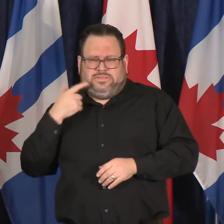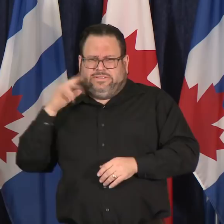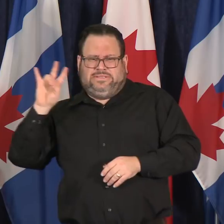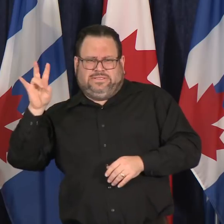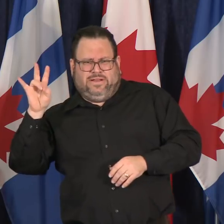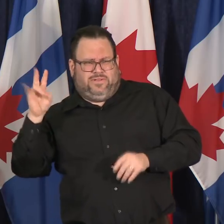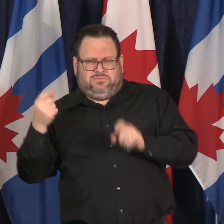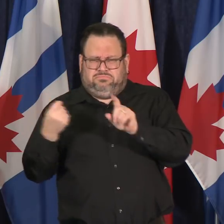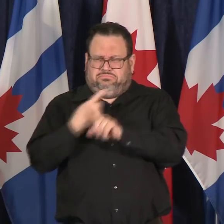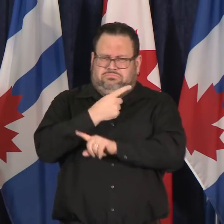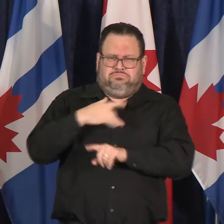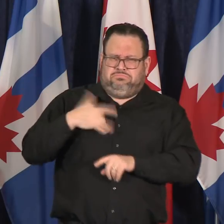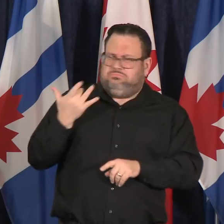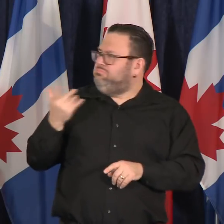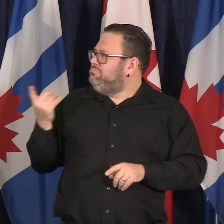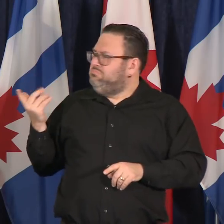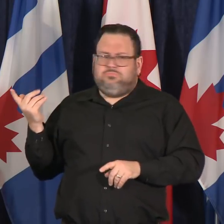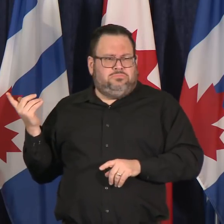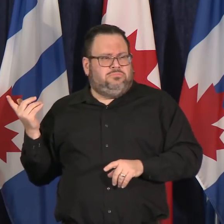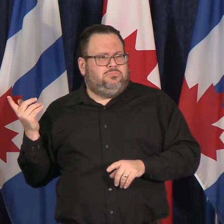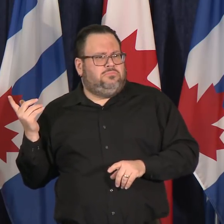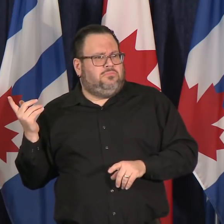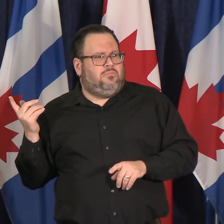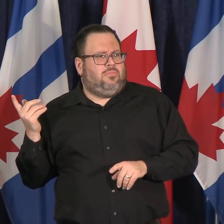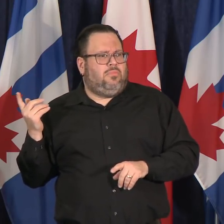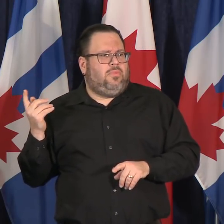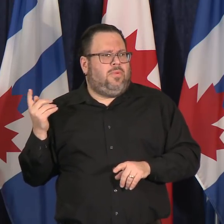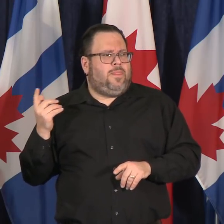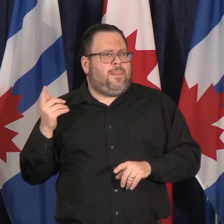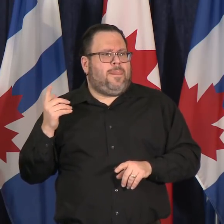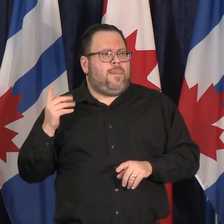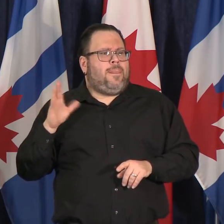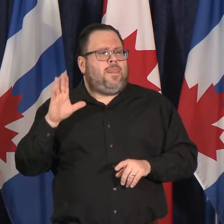the data and the data are constantly being entered into the system cases are